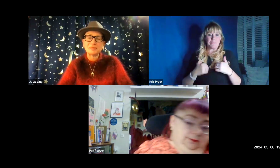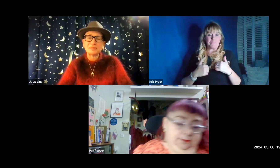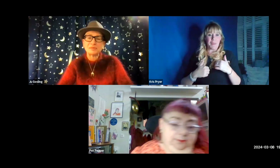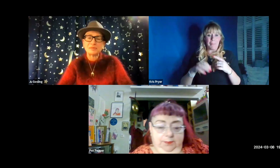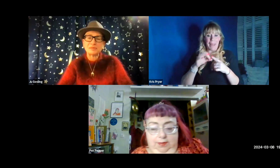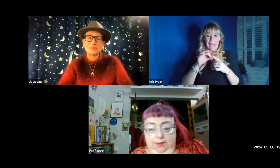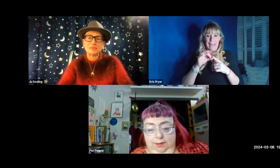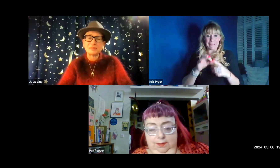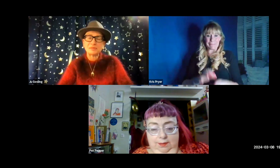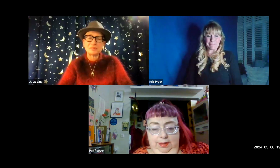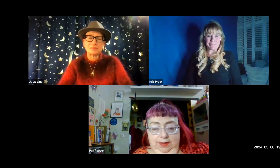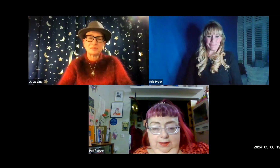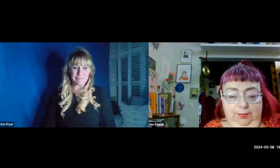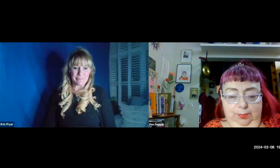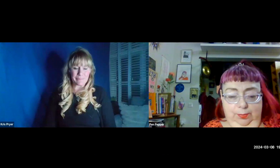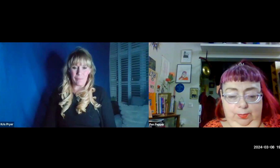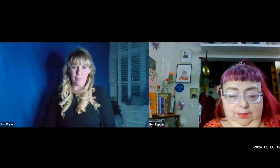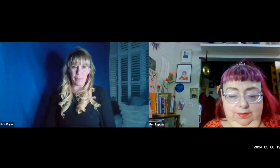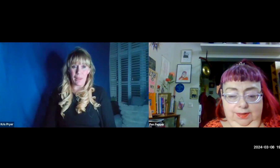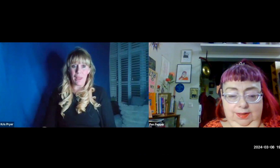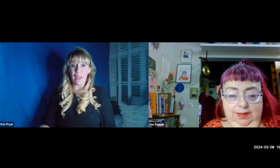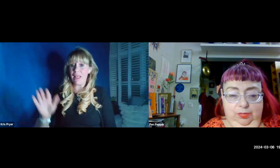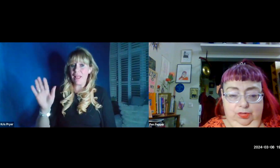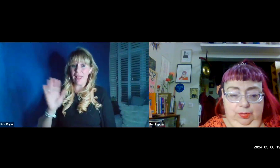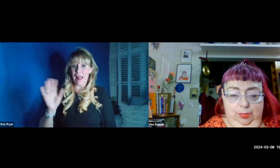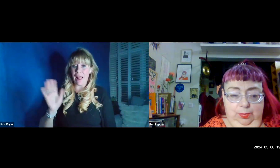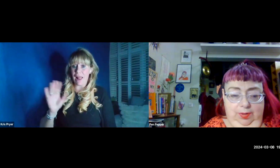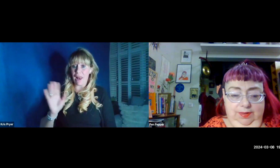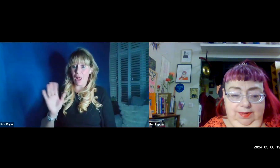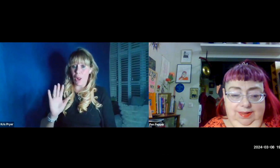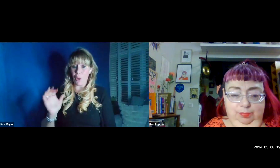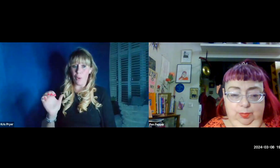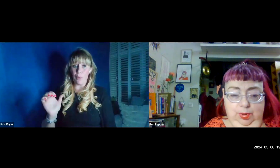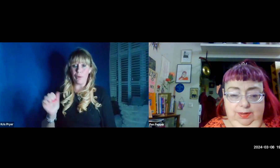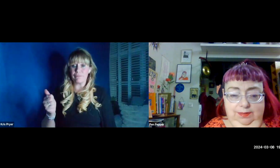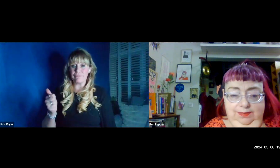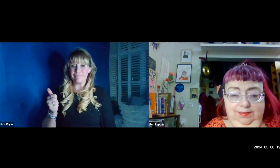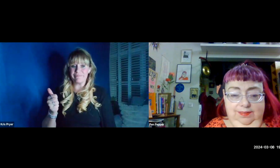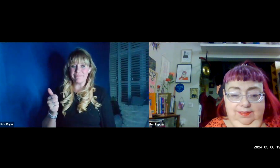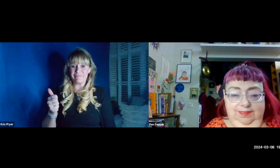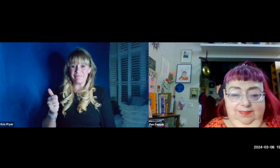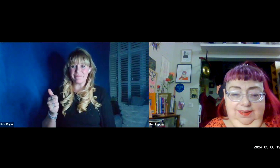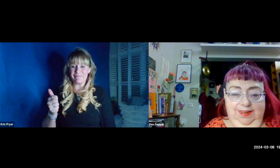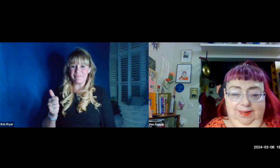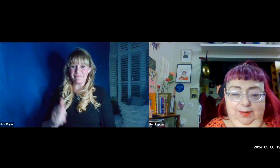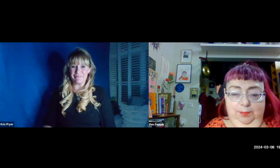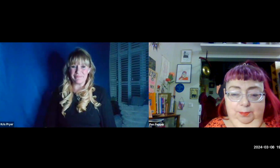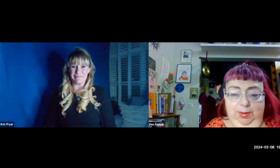Hello, hello Ju and everyone.